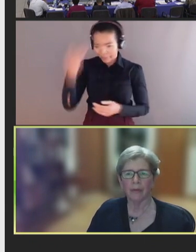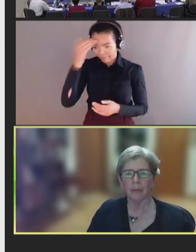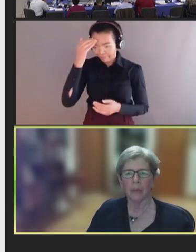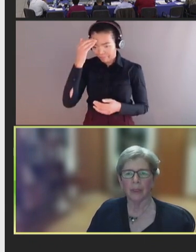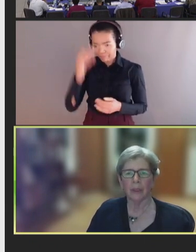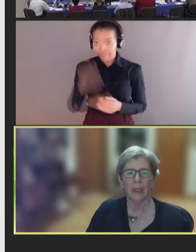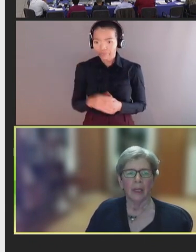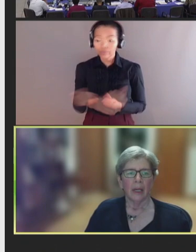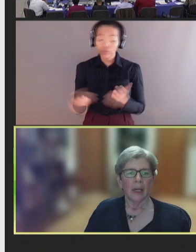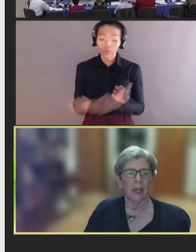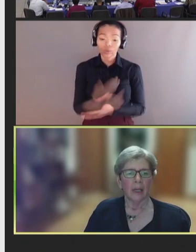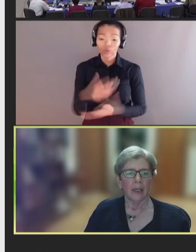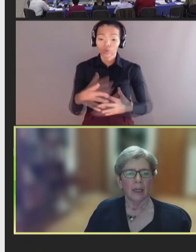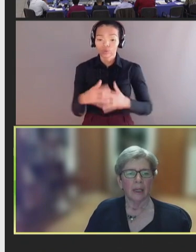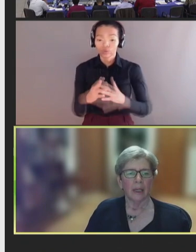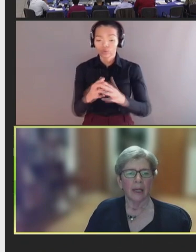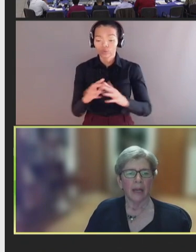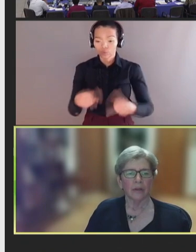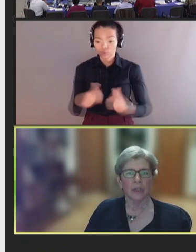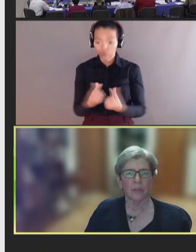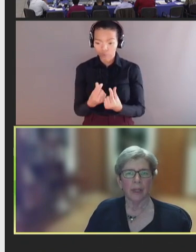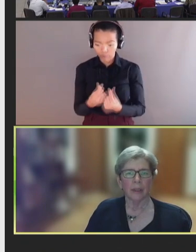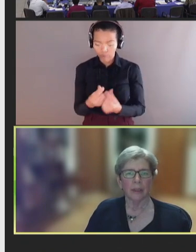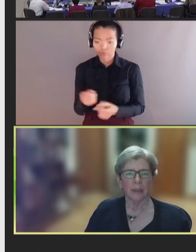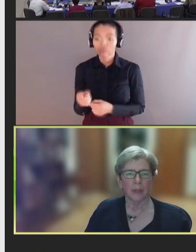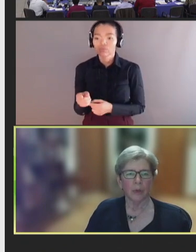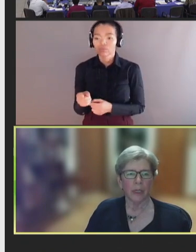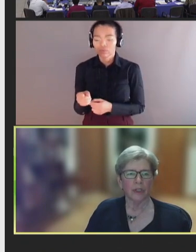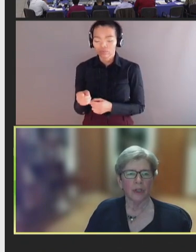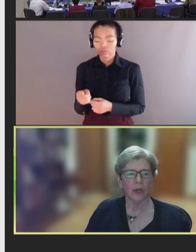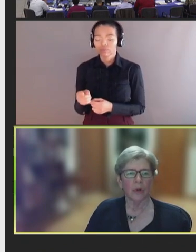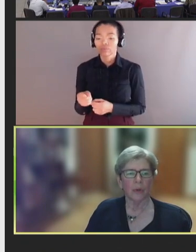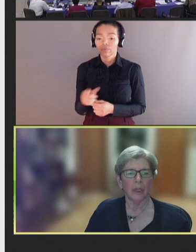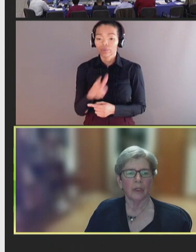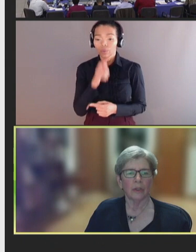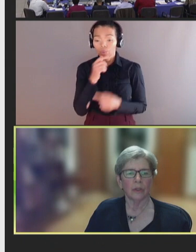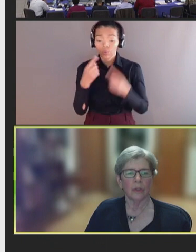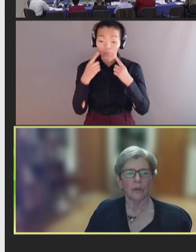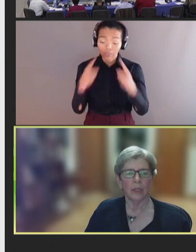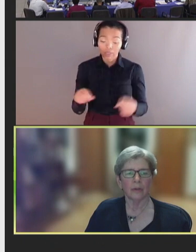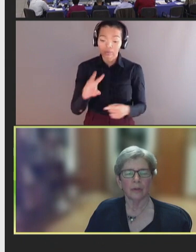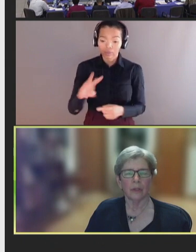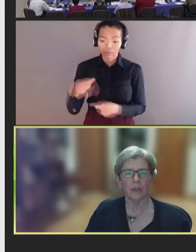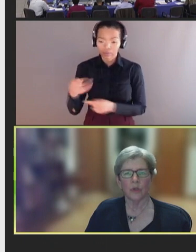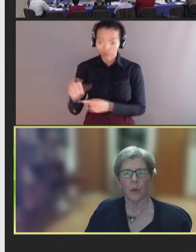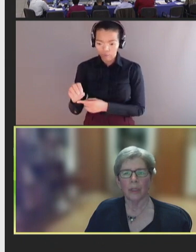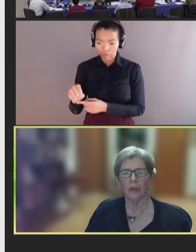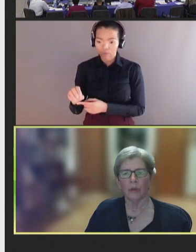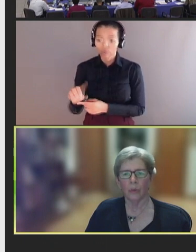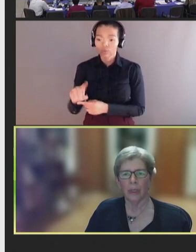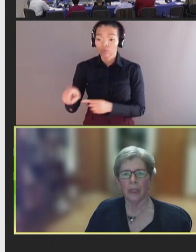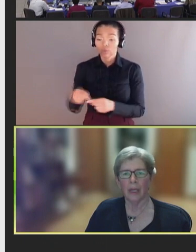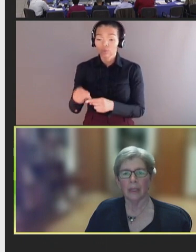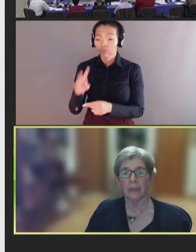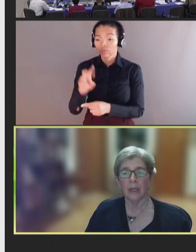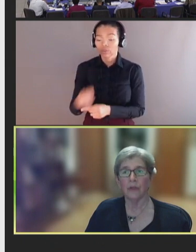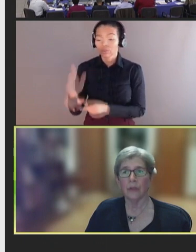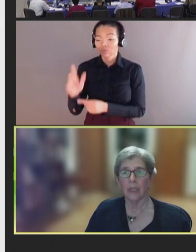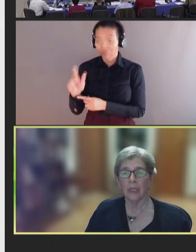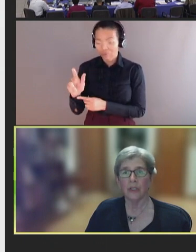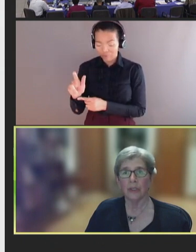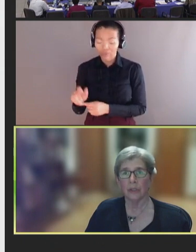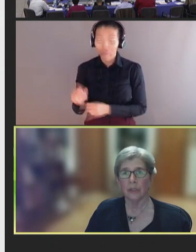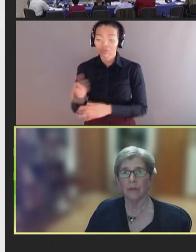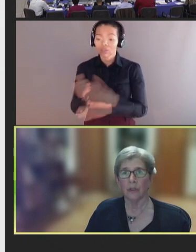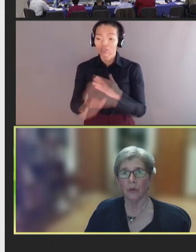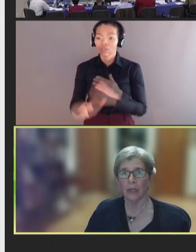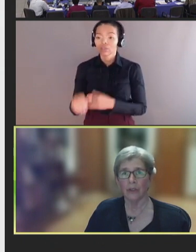having been announced by the WHO in 2023. And it's under the aegis of the Director